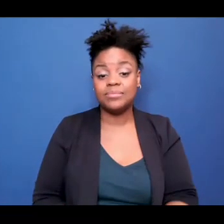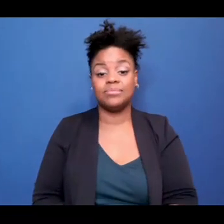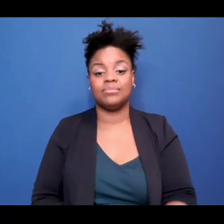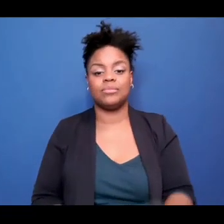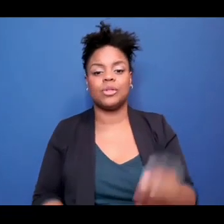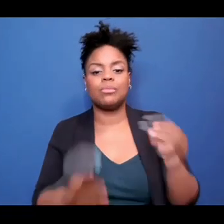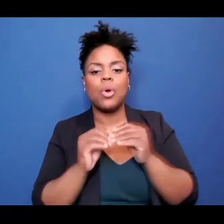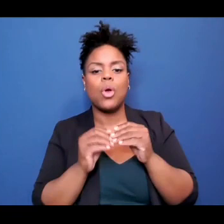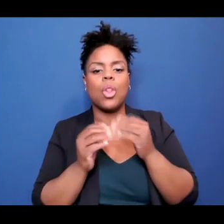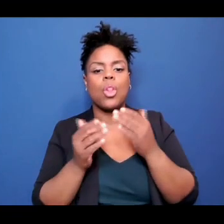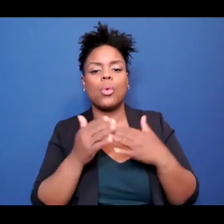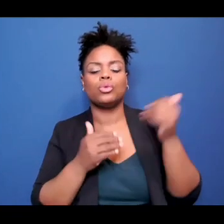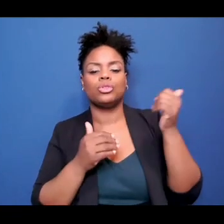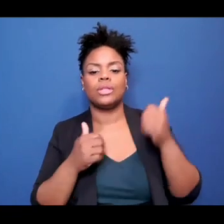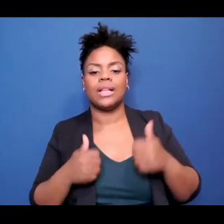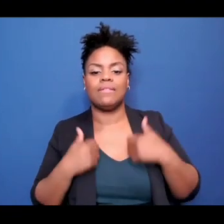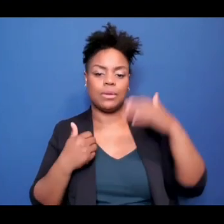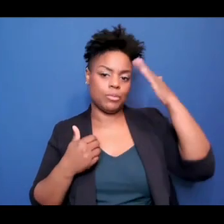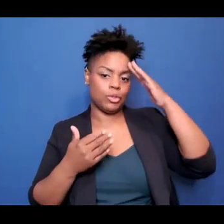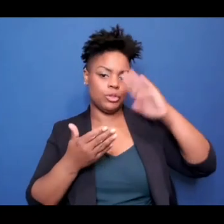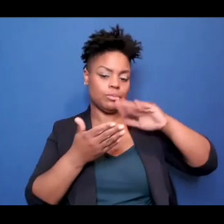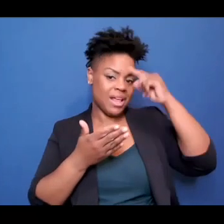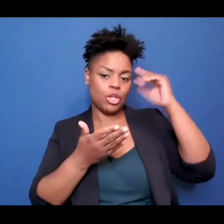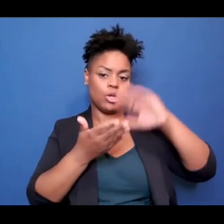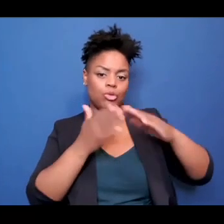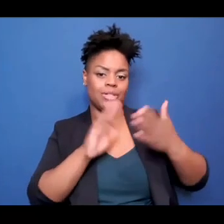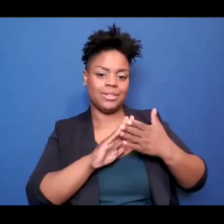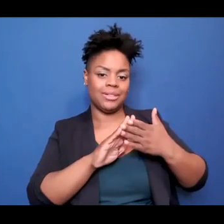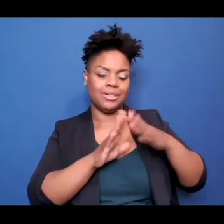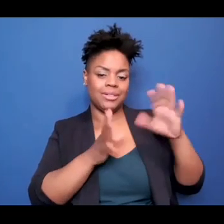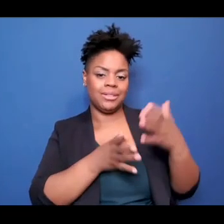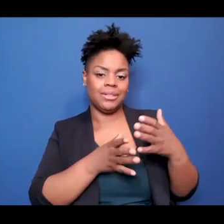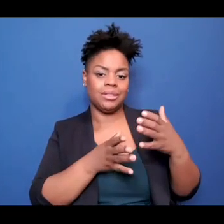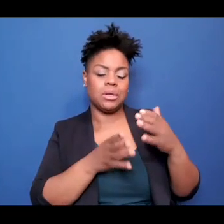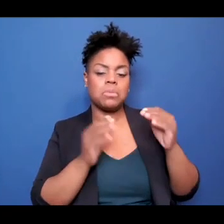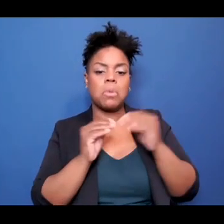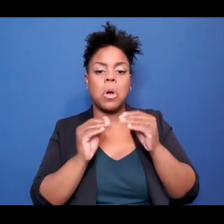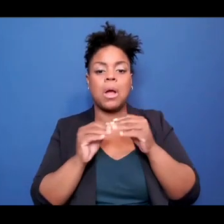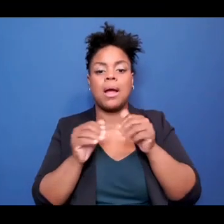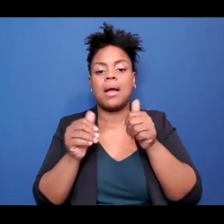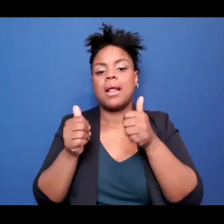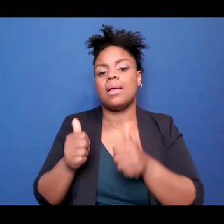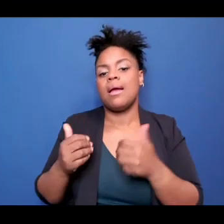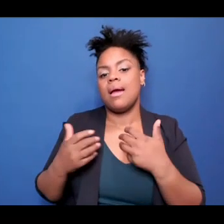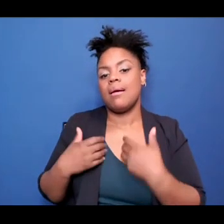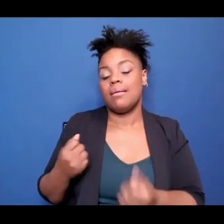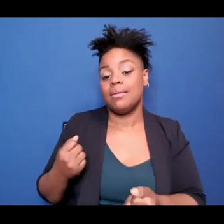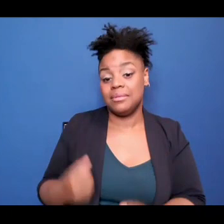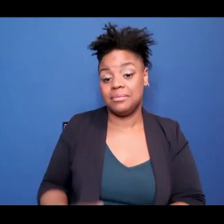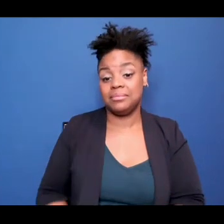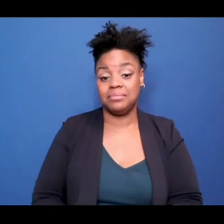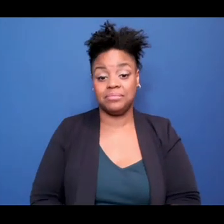COUNTERPARTS. AND WHY MIGHT THAT BE? PERHAPS THE PSYCHOLOGICAL WAGES